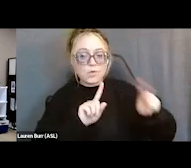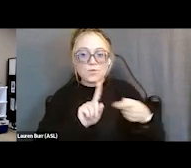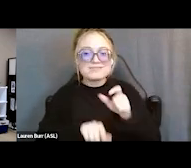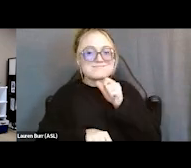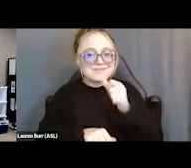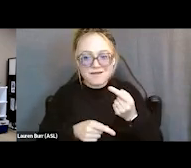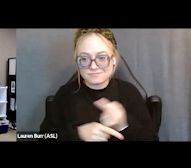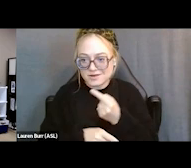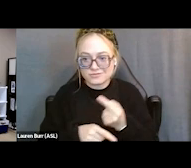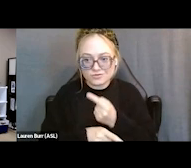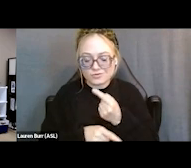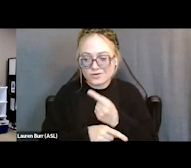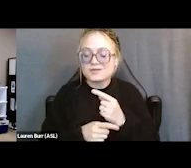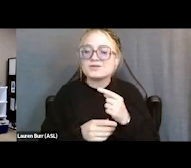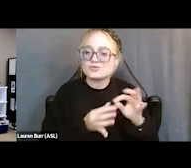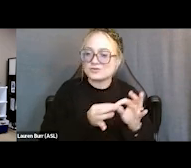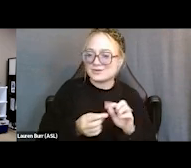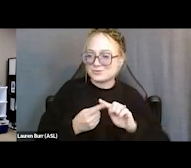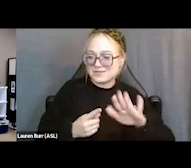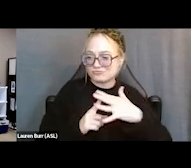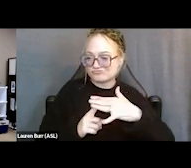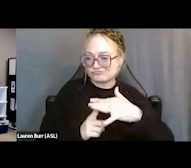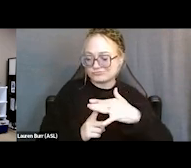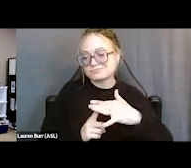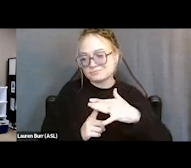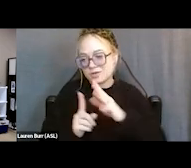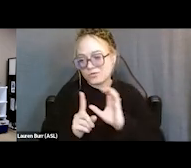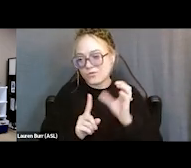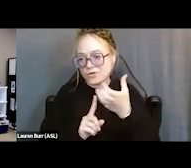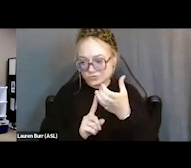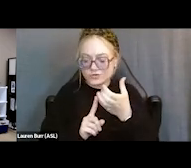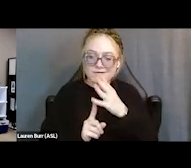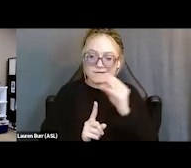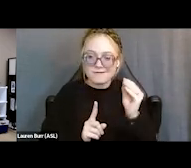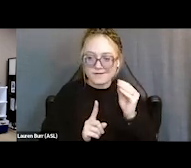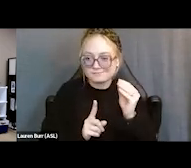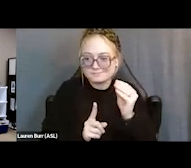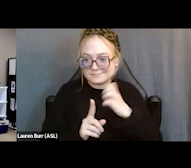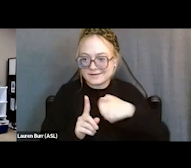and subcultural, you know, context. So this can make it a little difficult sometimes